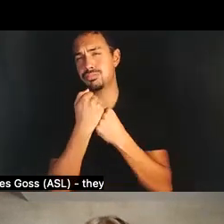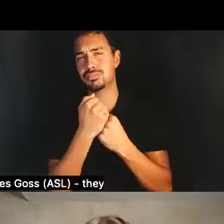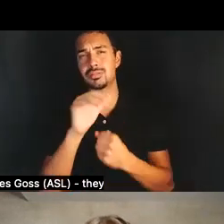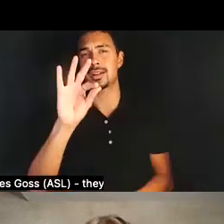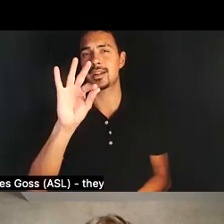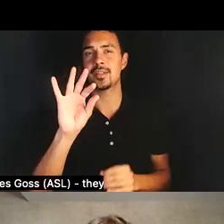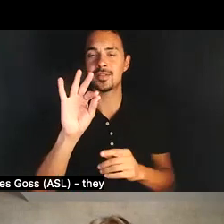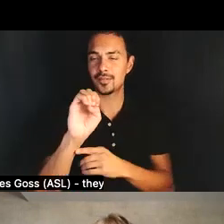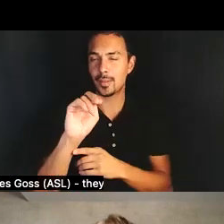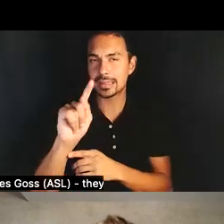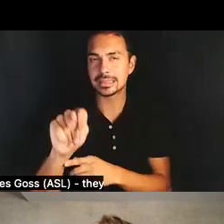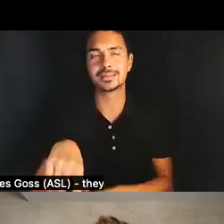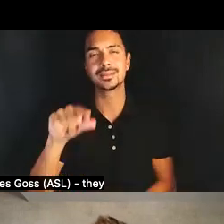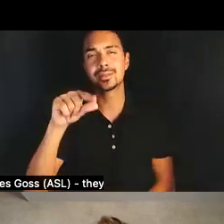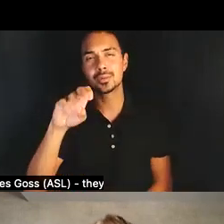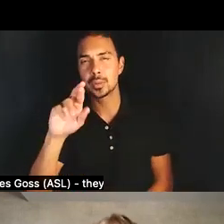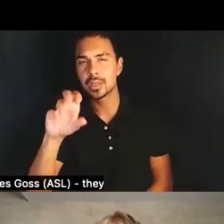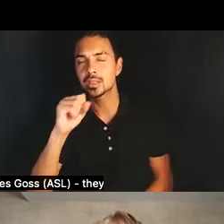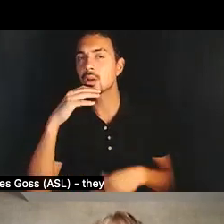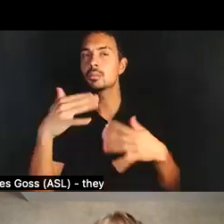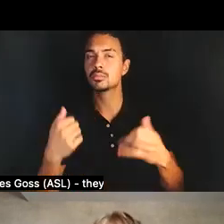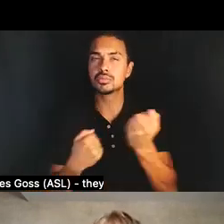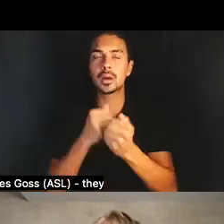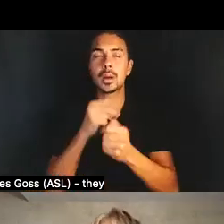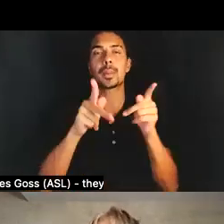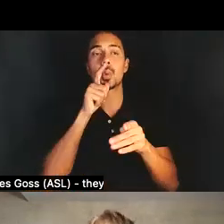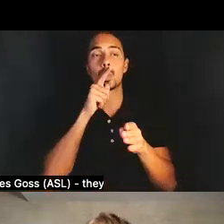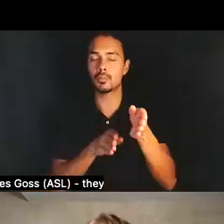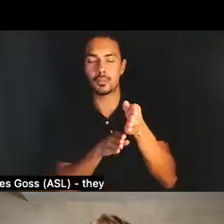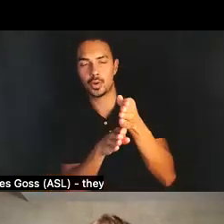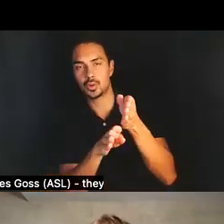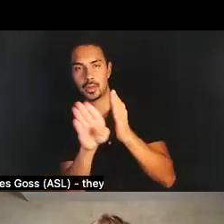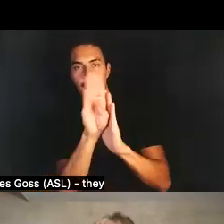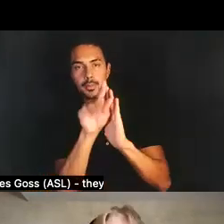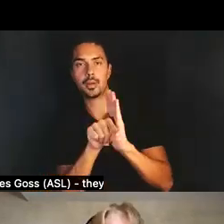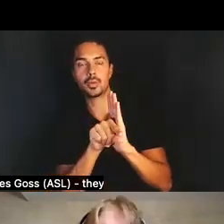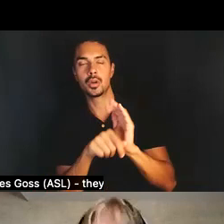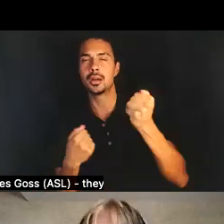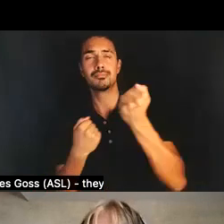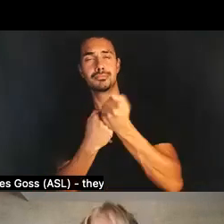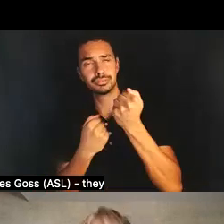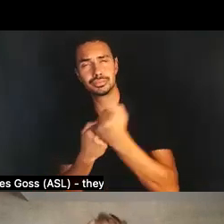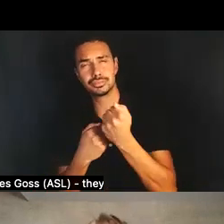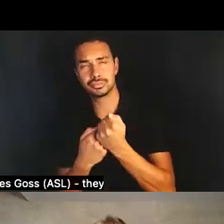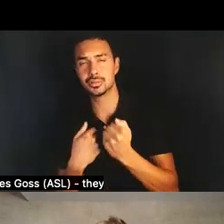outpouring of support for my work online among both feminist and queer folks who were